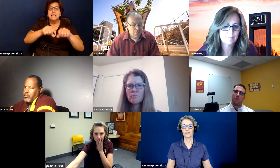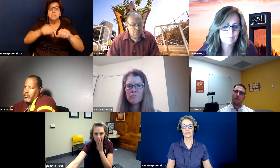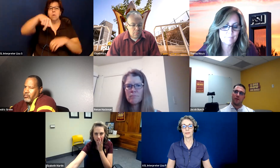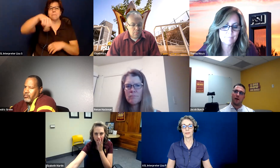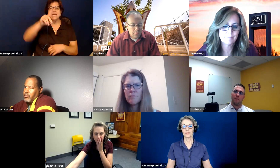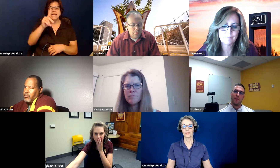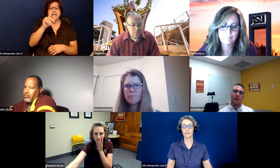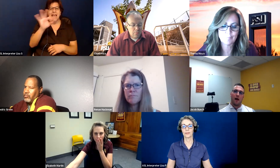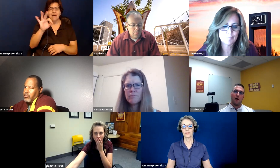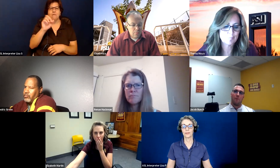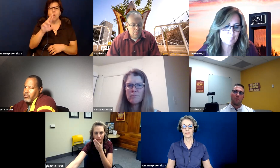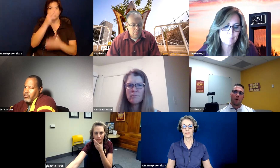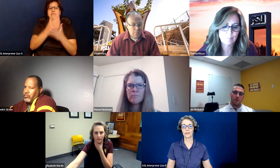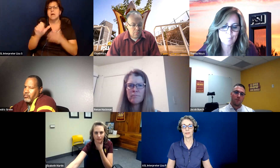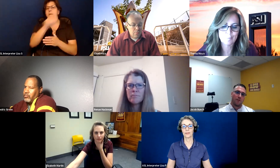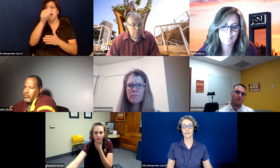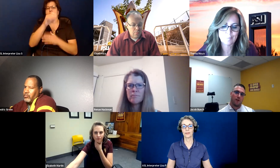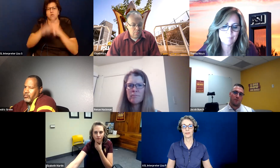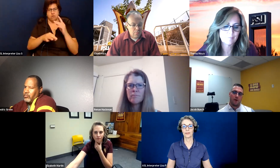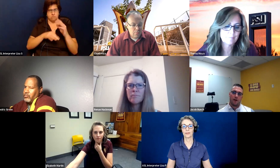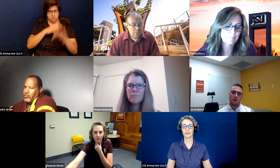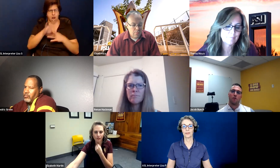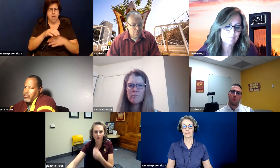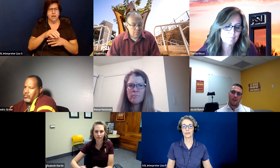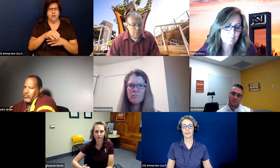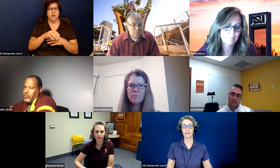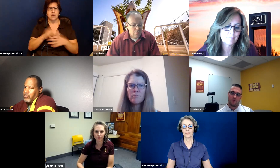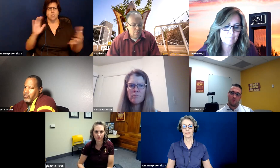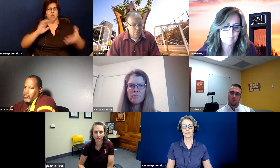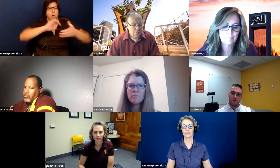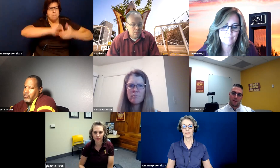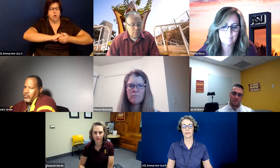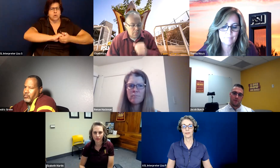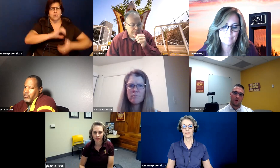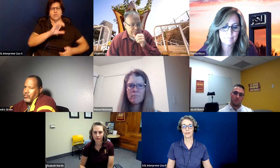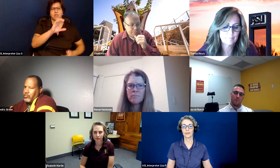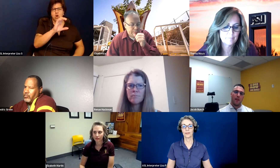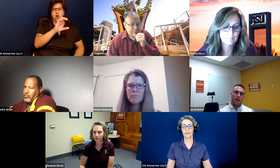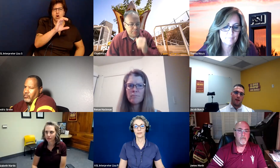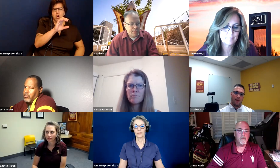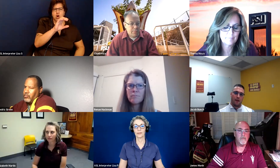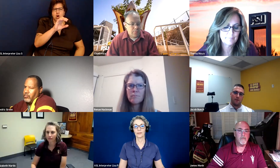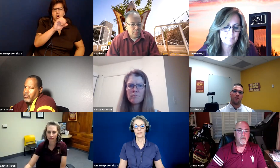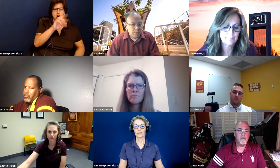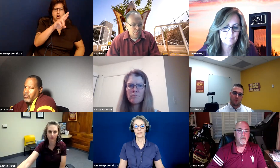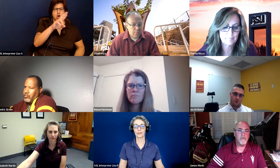with our partnered service of Carswell education, which provides a literacy support,